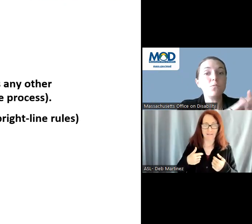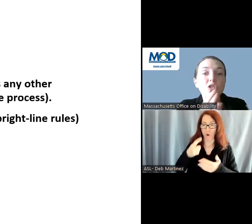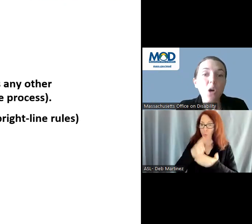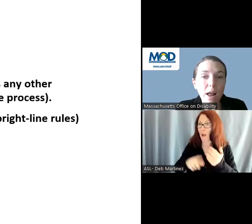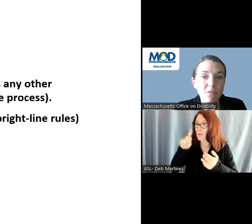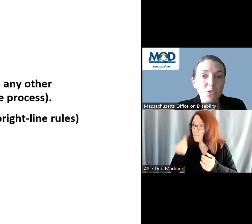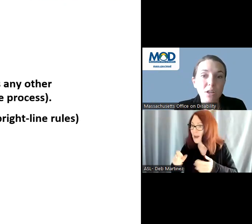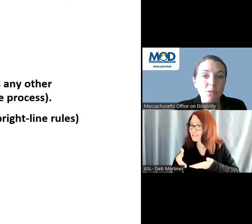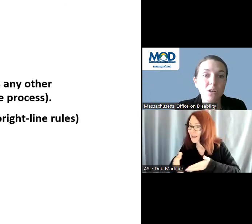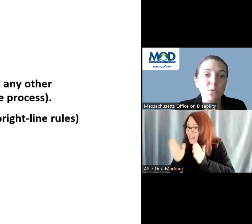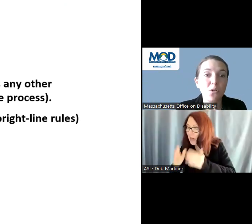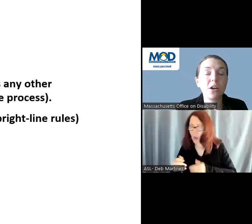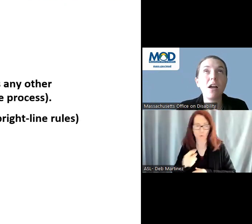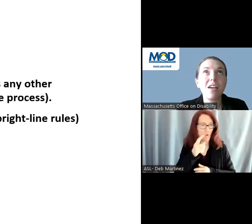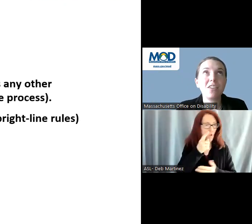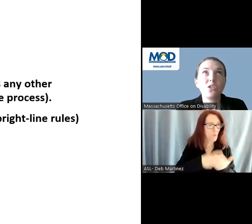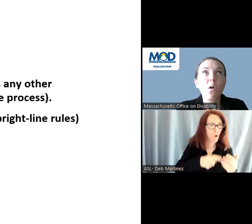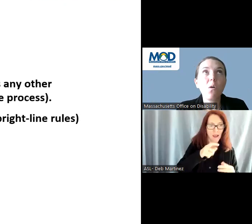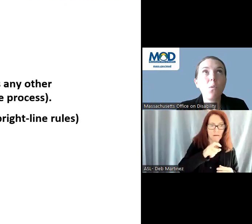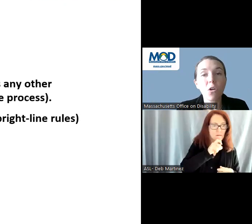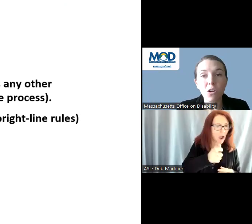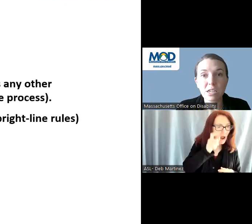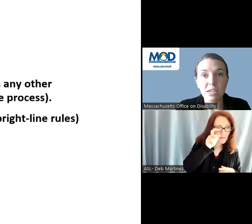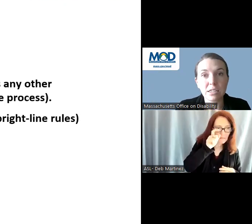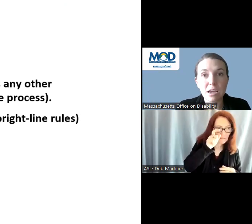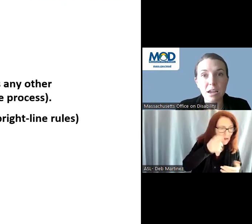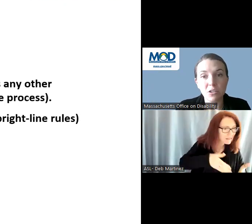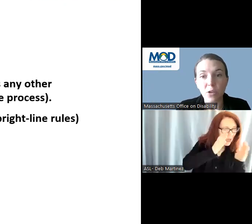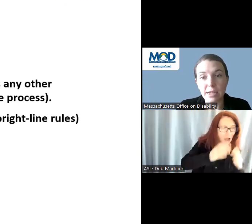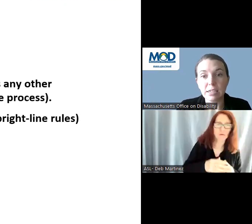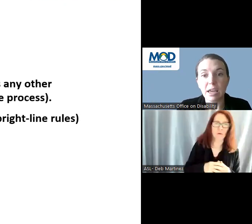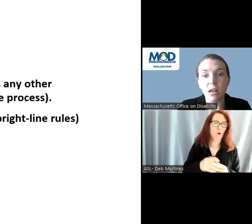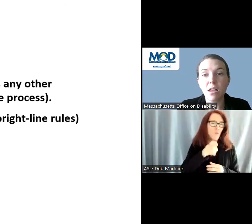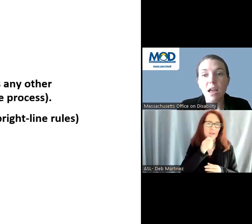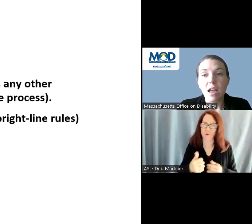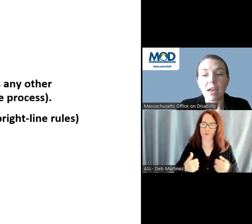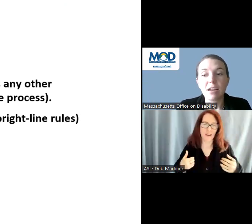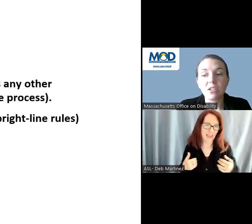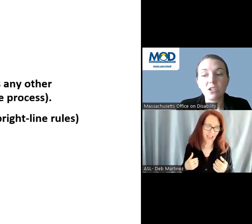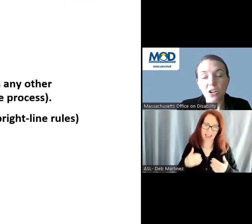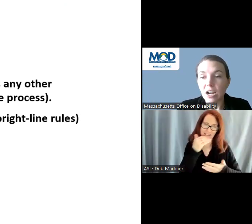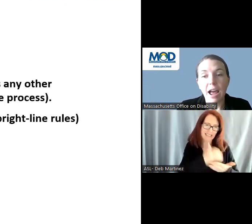what you don't have to allow as an employer this whole world is in grayscale and you're gonna have to you know do